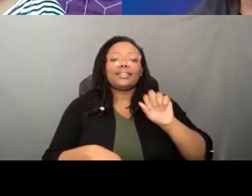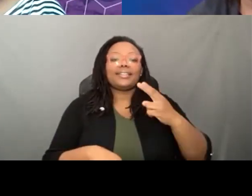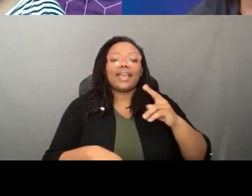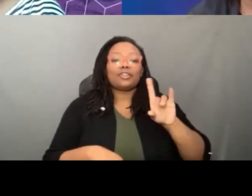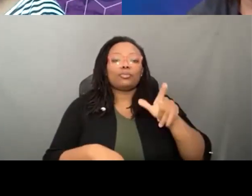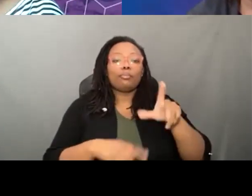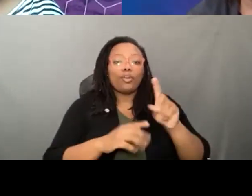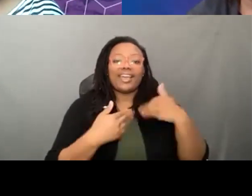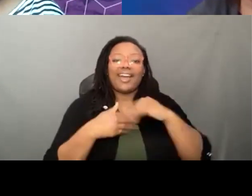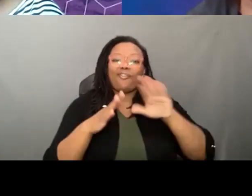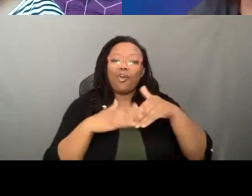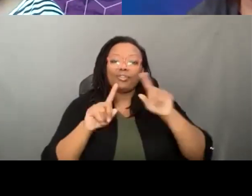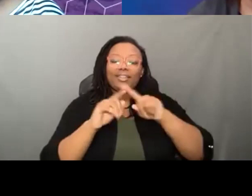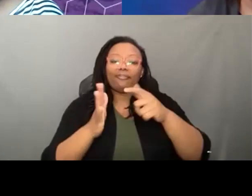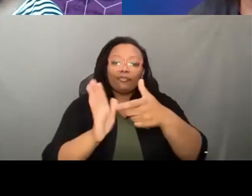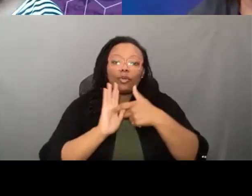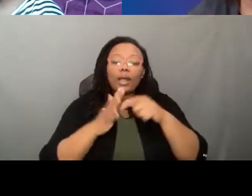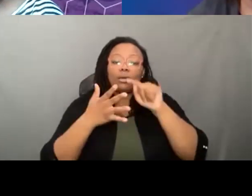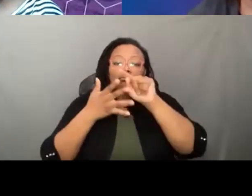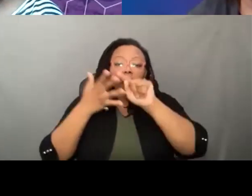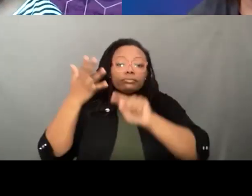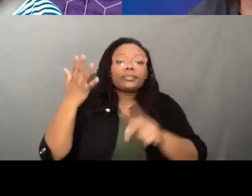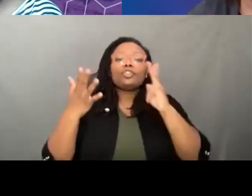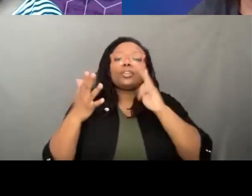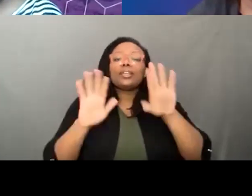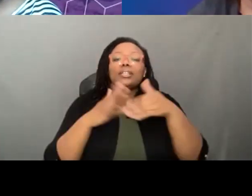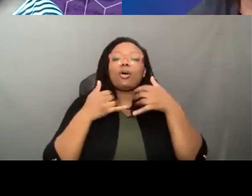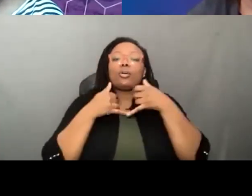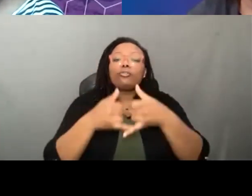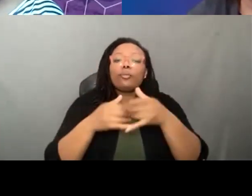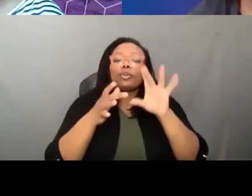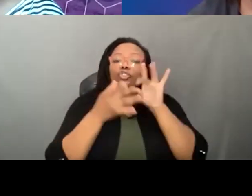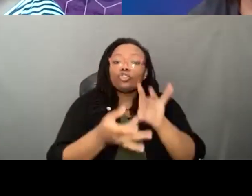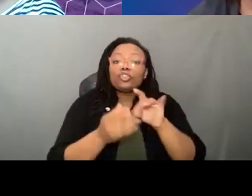So if you're a PI or co-PI, you can see every award that you're associated with.